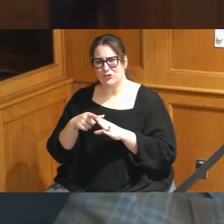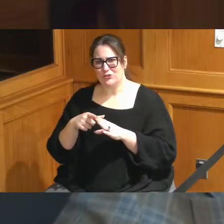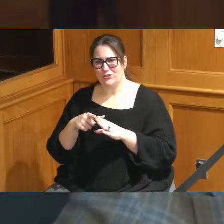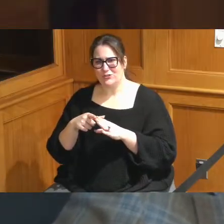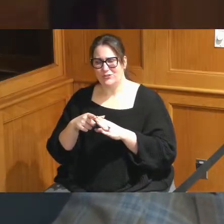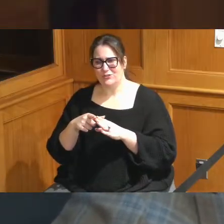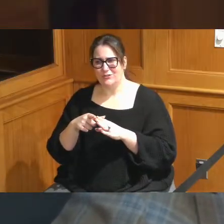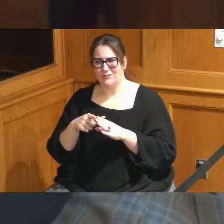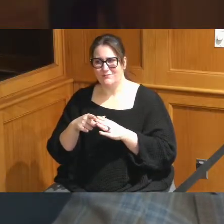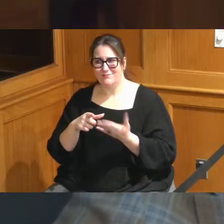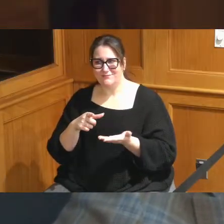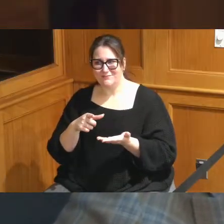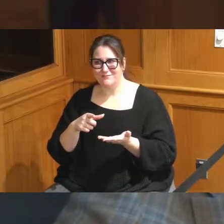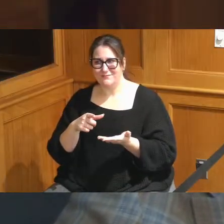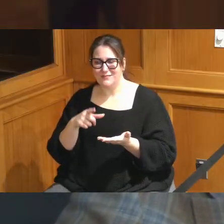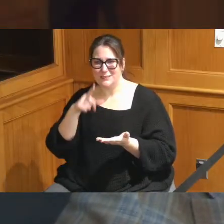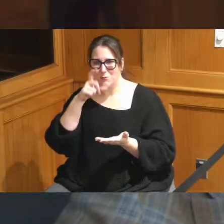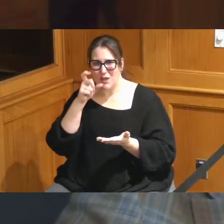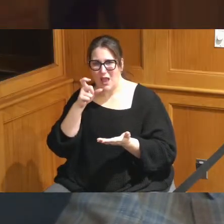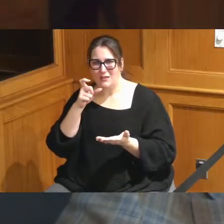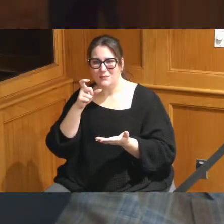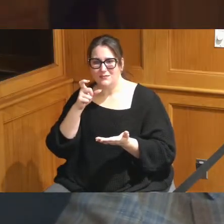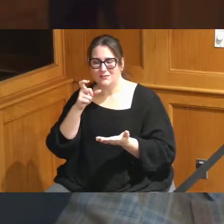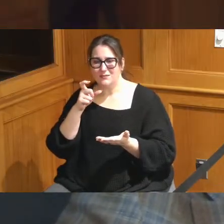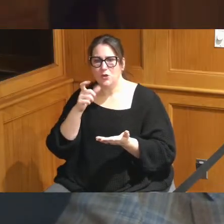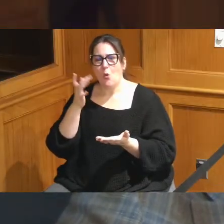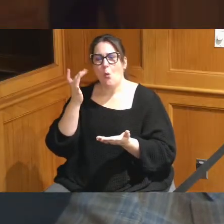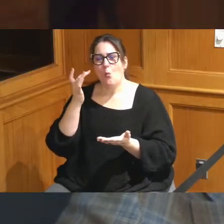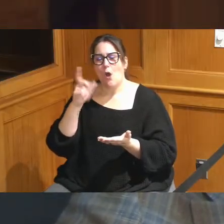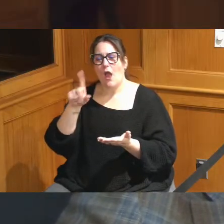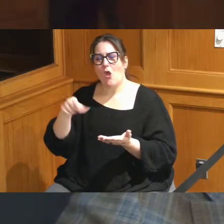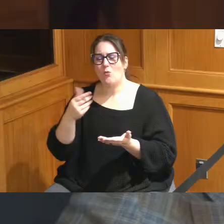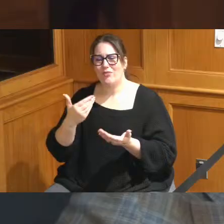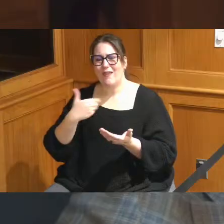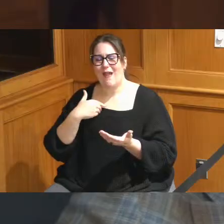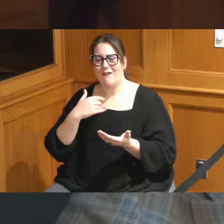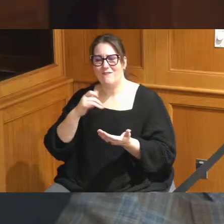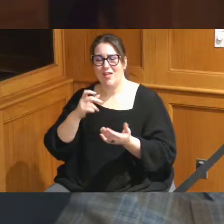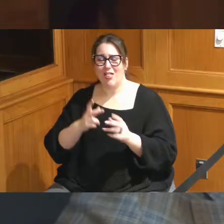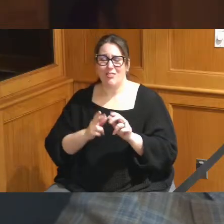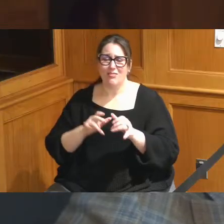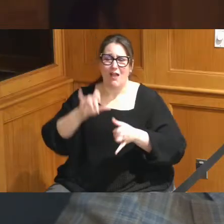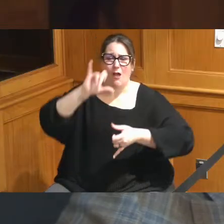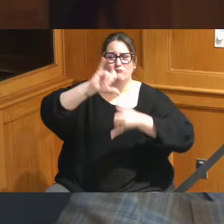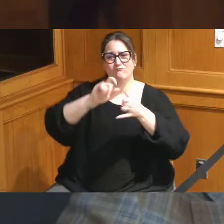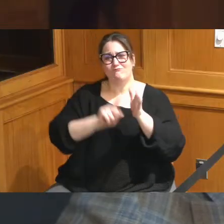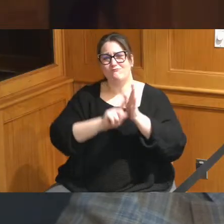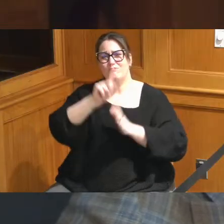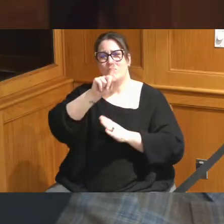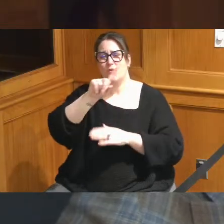rises where only the super rich can see the water? million-dollar condos, two million dollar condos.